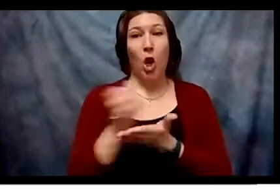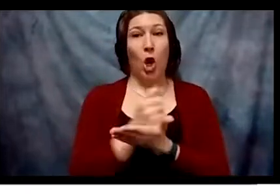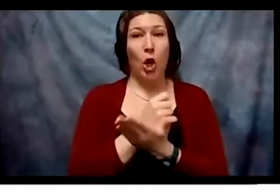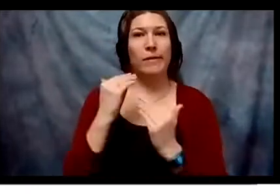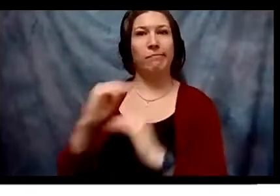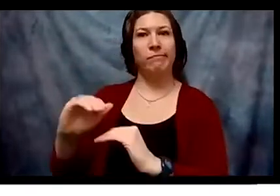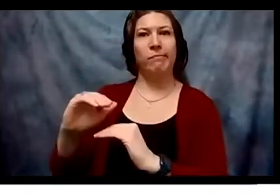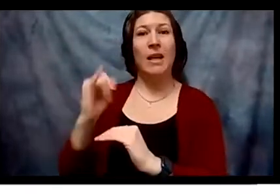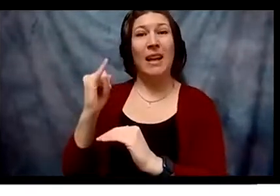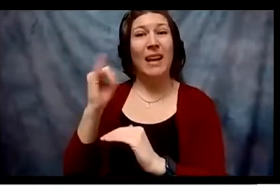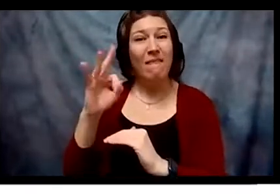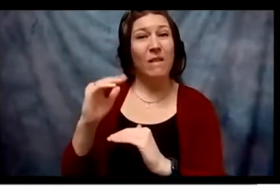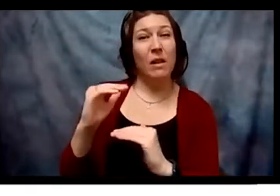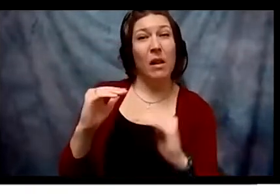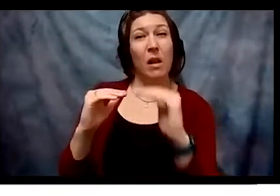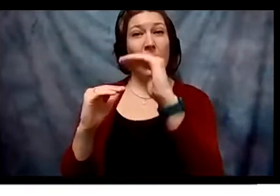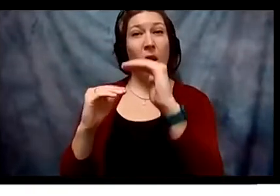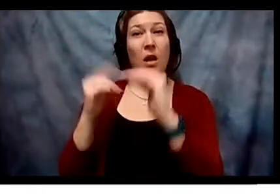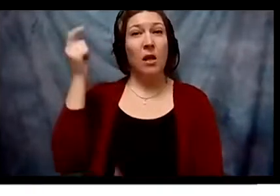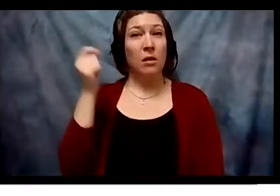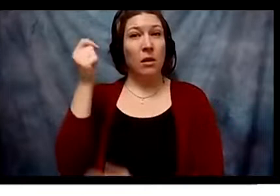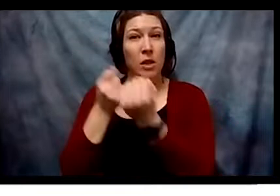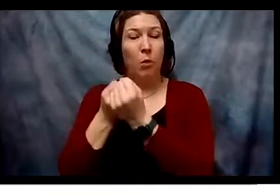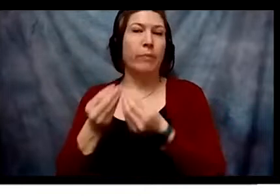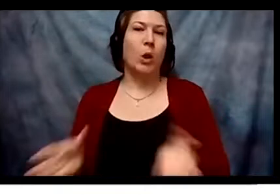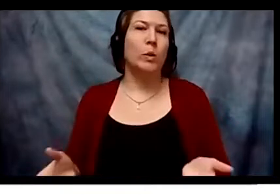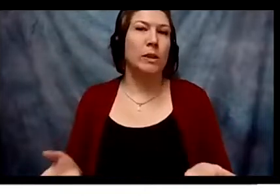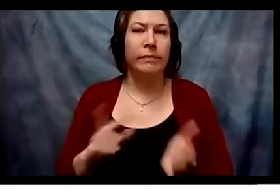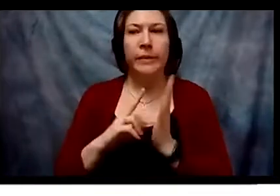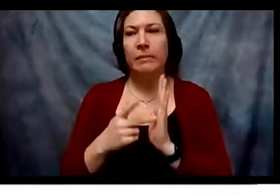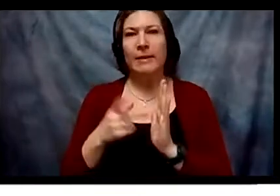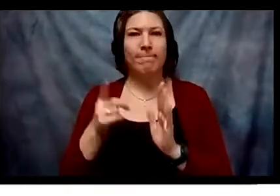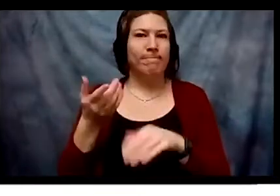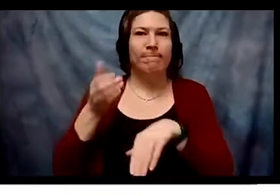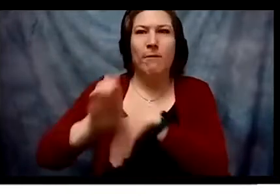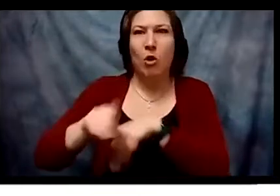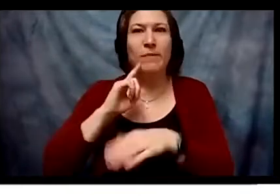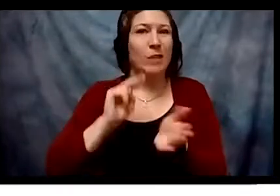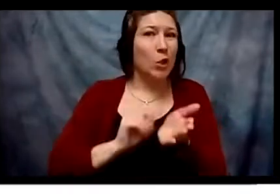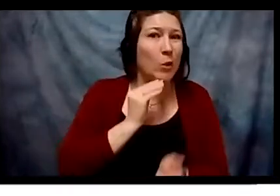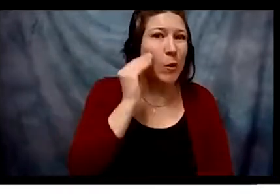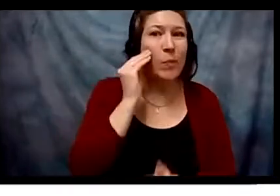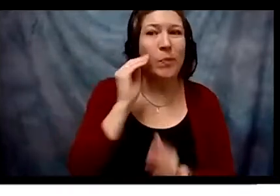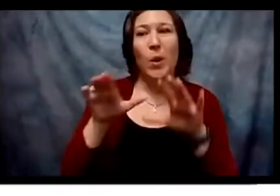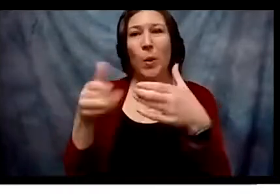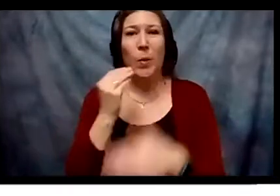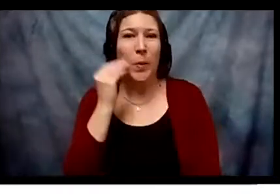they lose these services. Many are forced to live in group homes and nursing homes at very high rates due